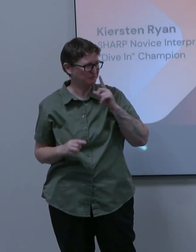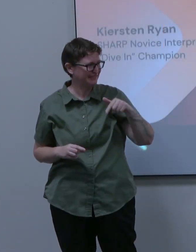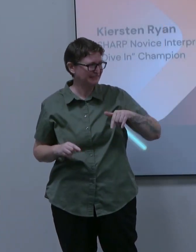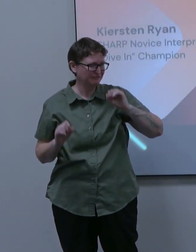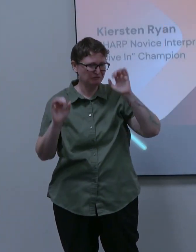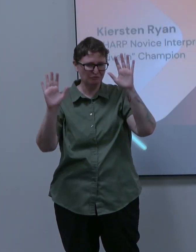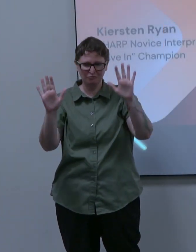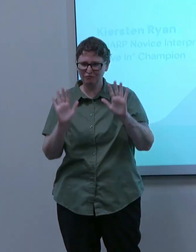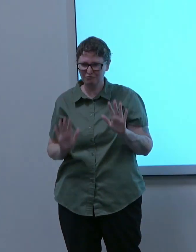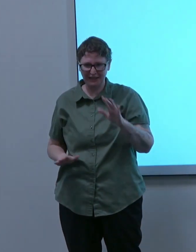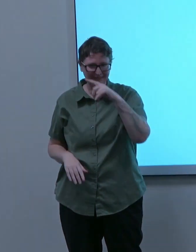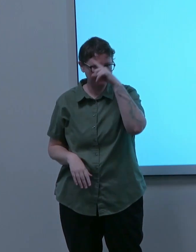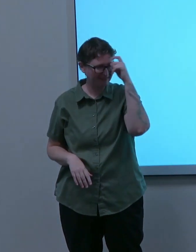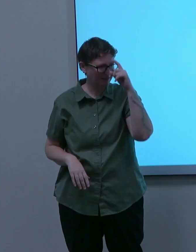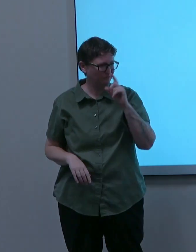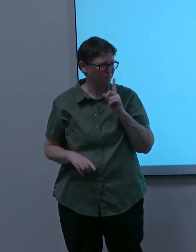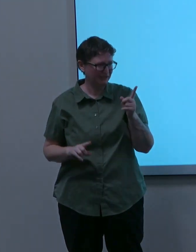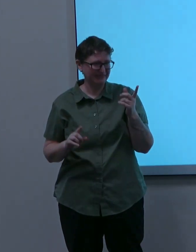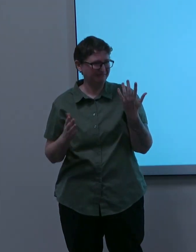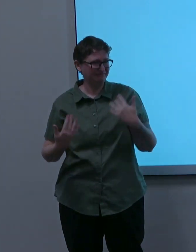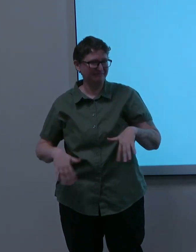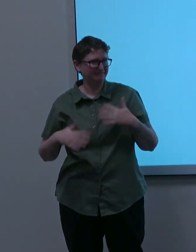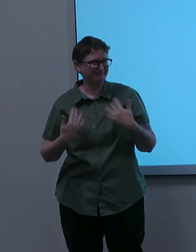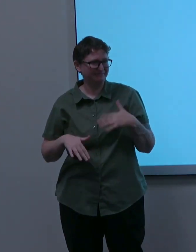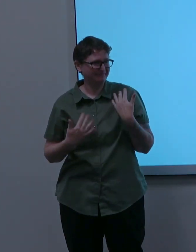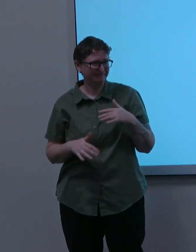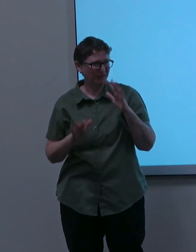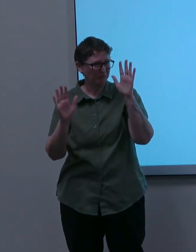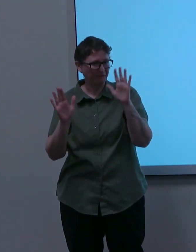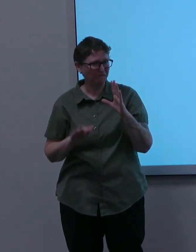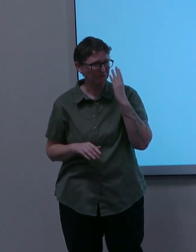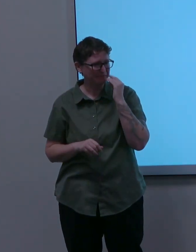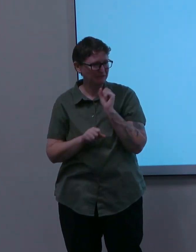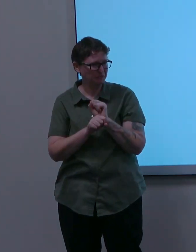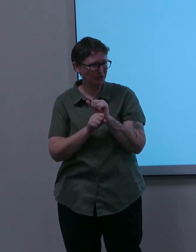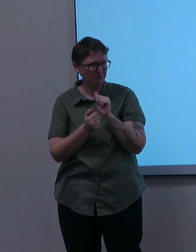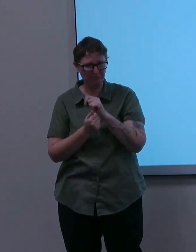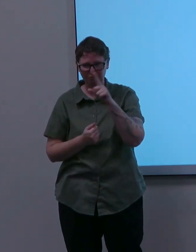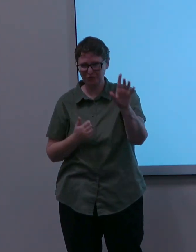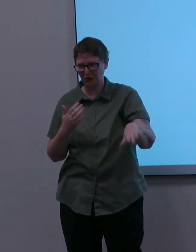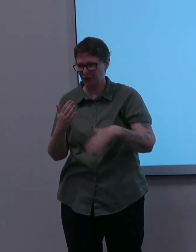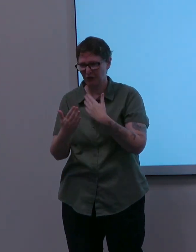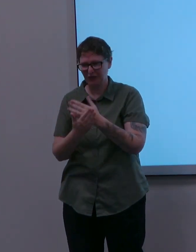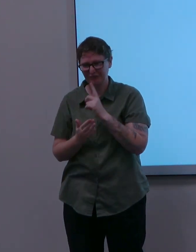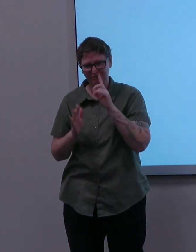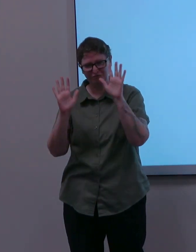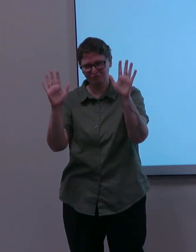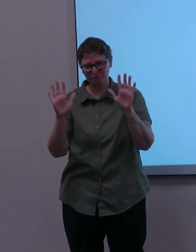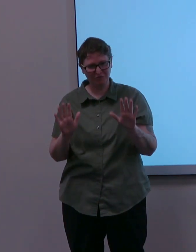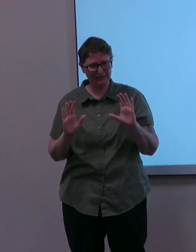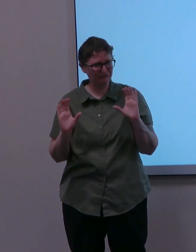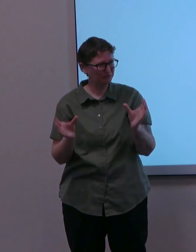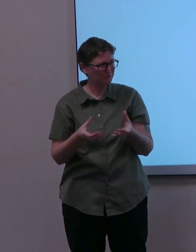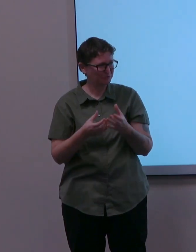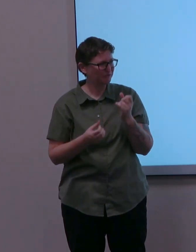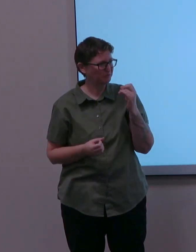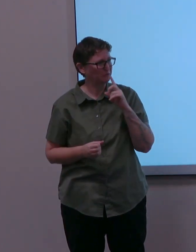Congratulations, everyone. We really had a great summer, and it was a wonderful experience working with all of you.